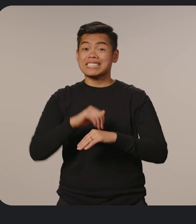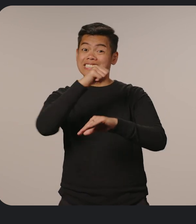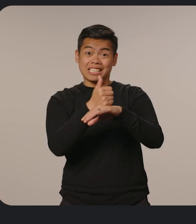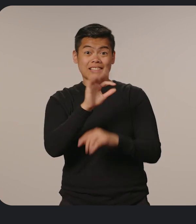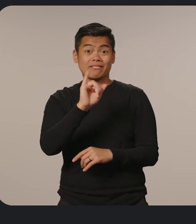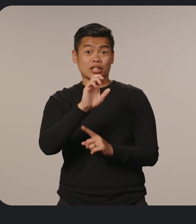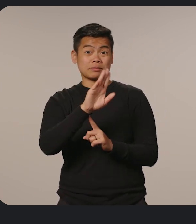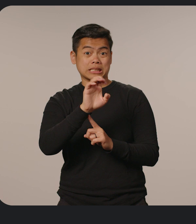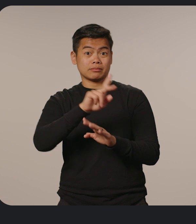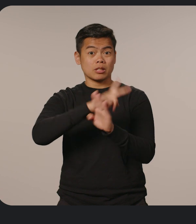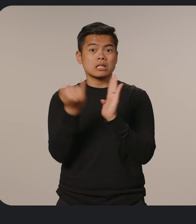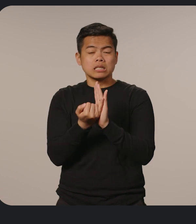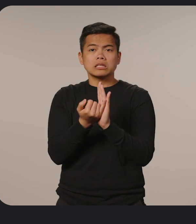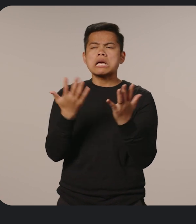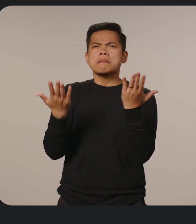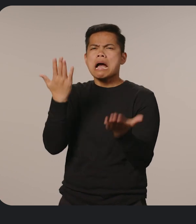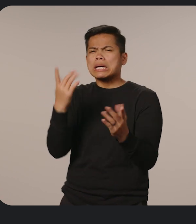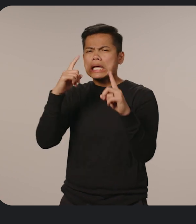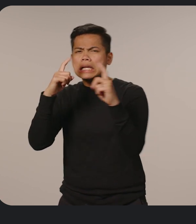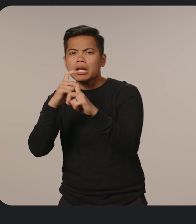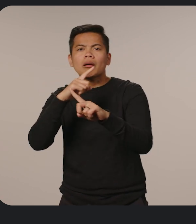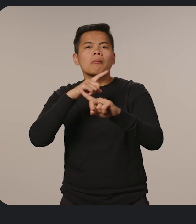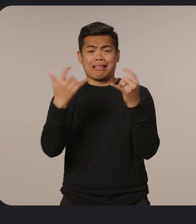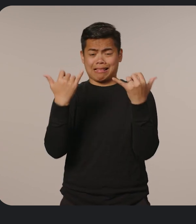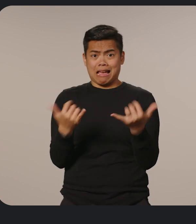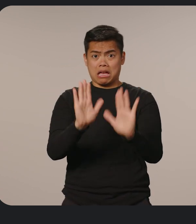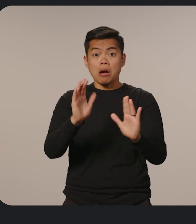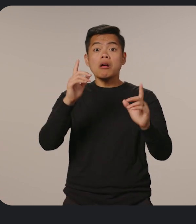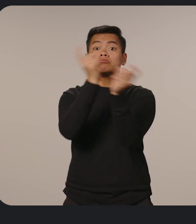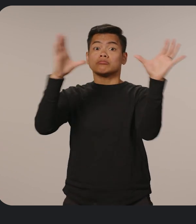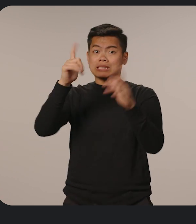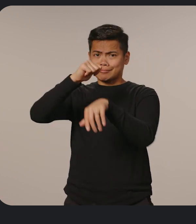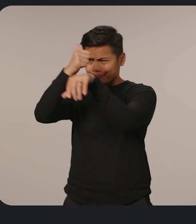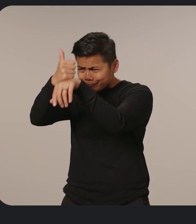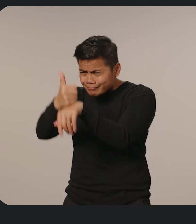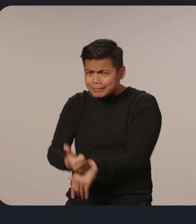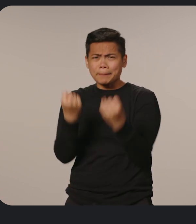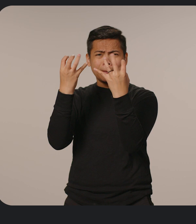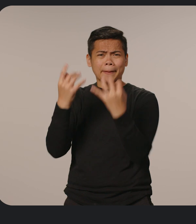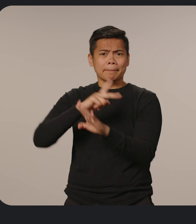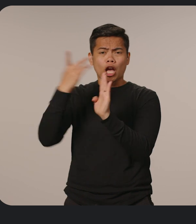sound very complicated but now imagine that you have to set up many projects